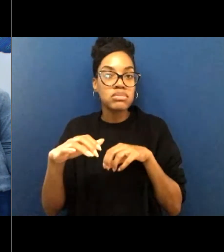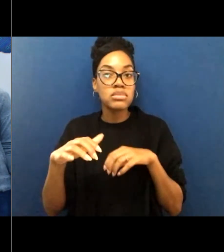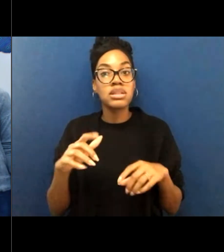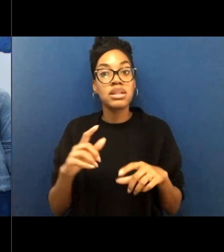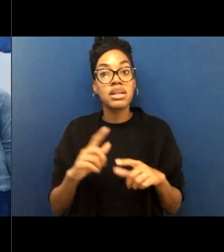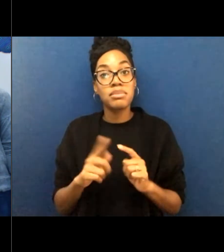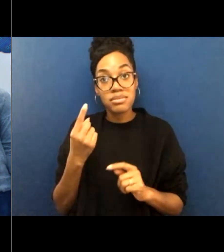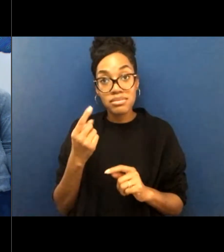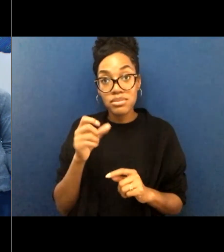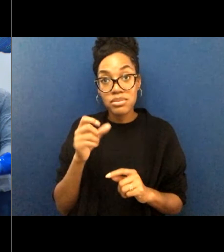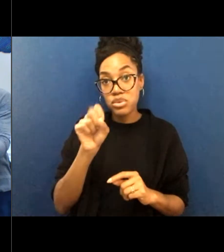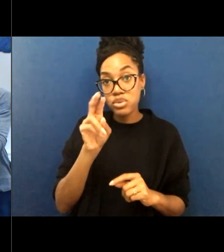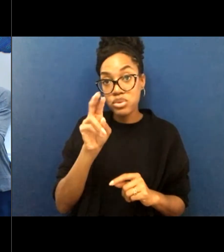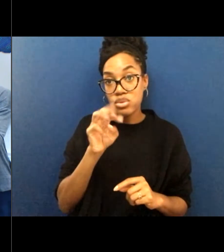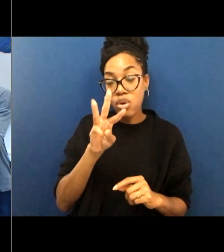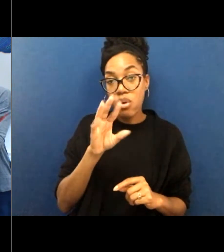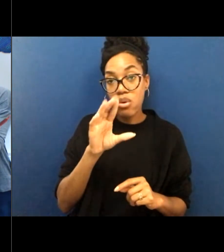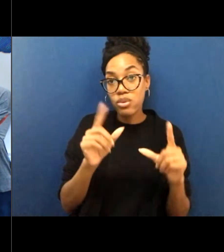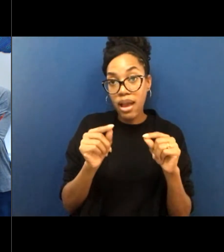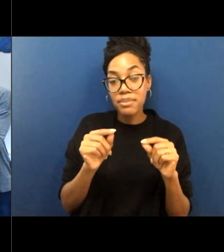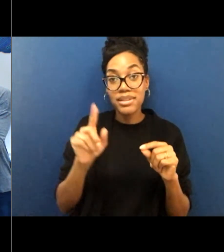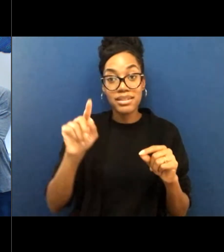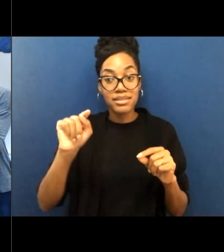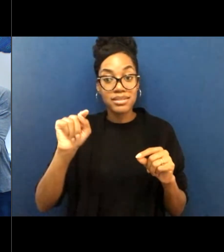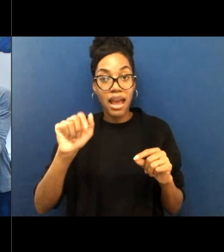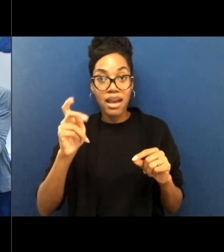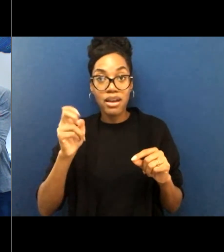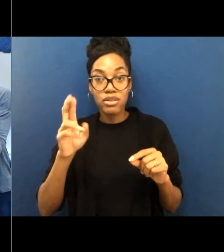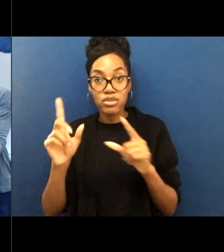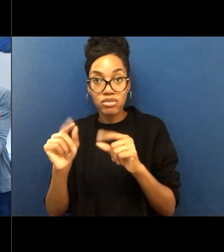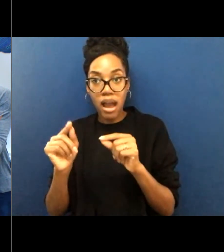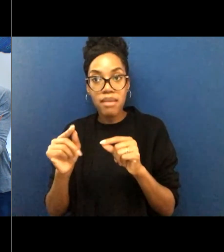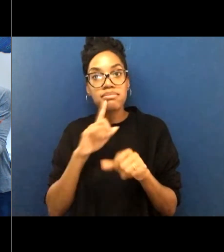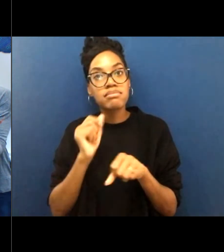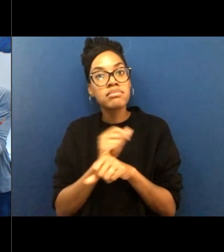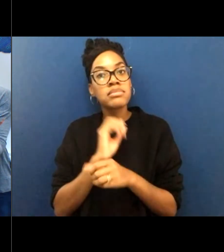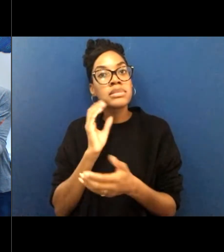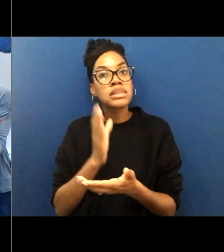that live up here in Alaska actually stop molting once they've reached maturity.